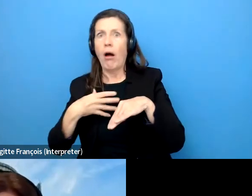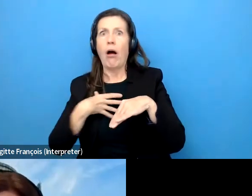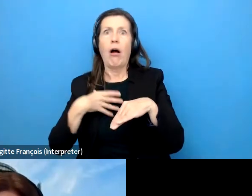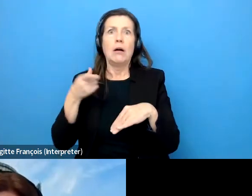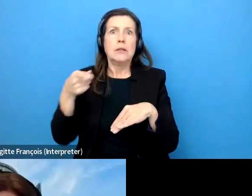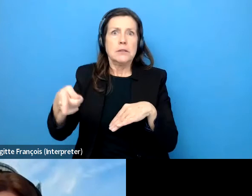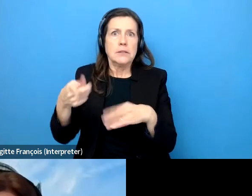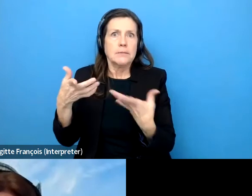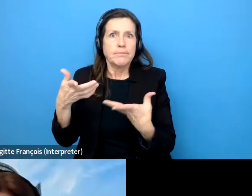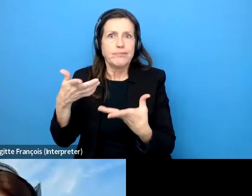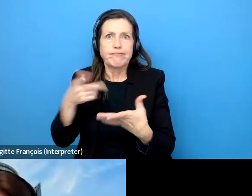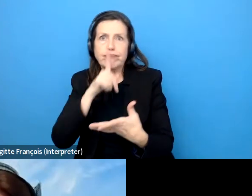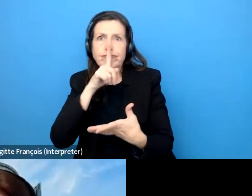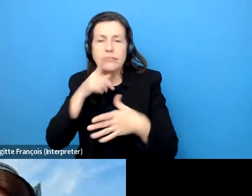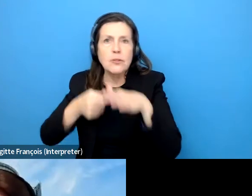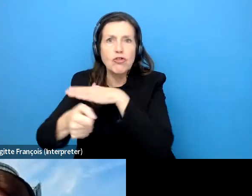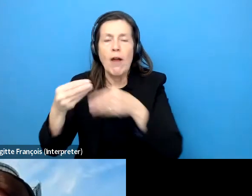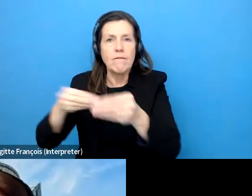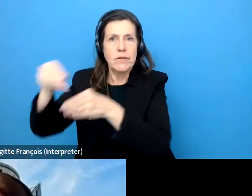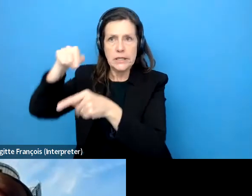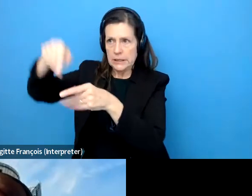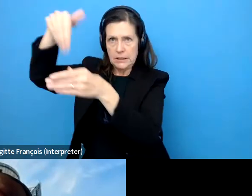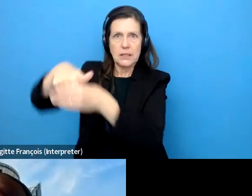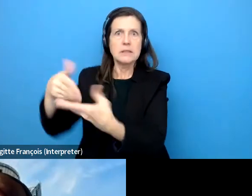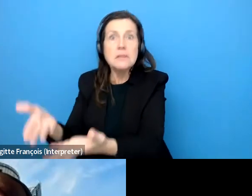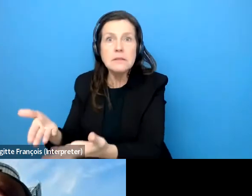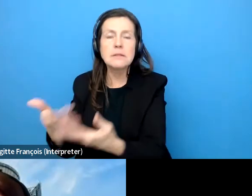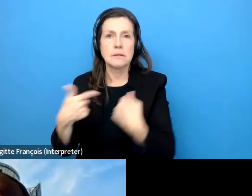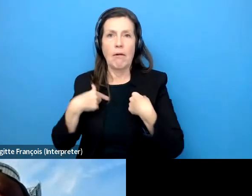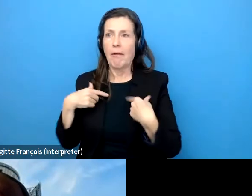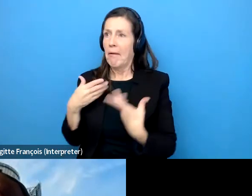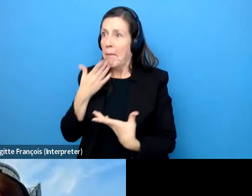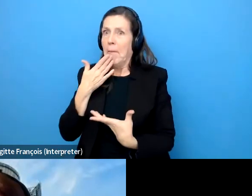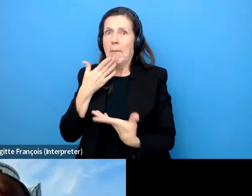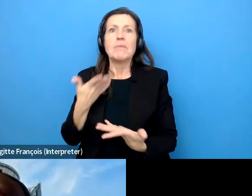which was adopted by the Commission for the time period of 2021-2030,